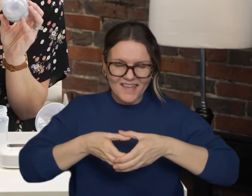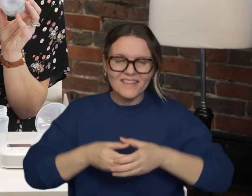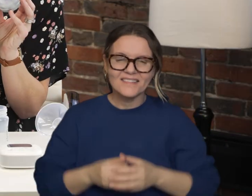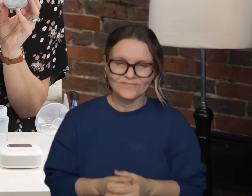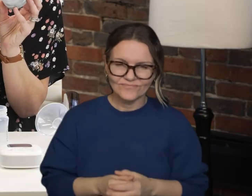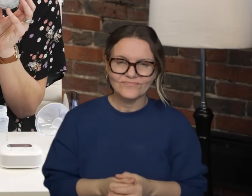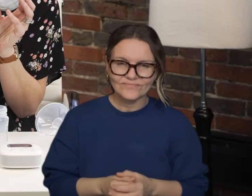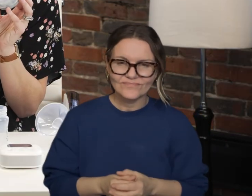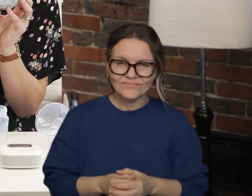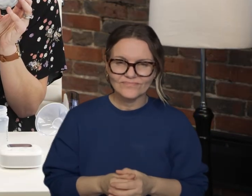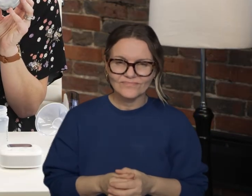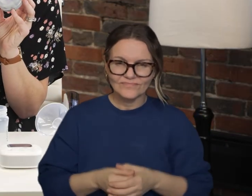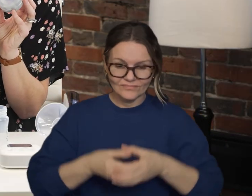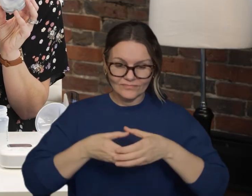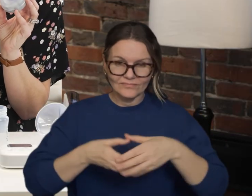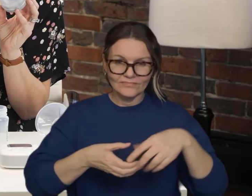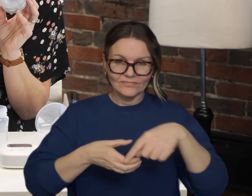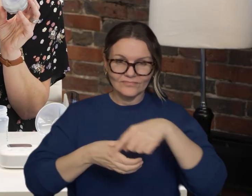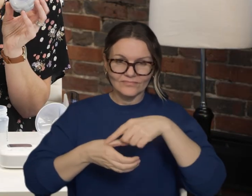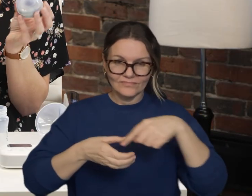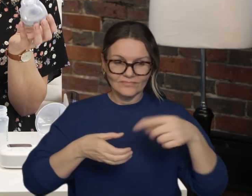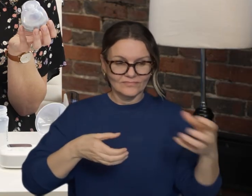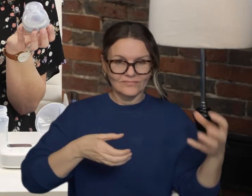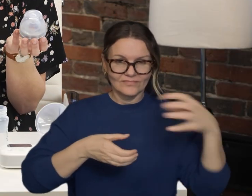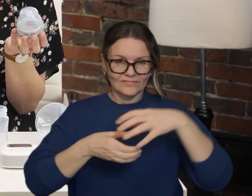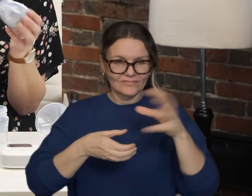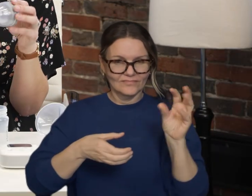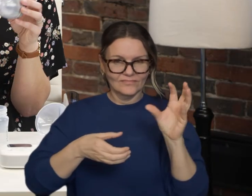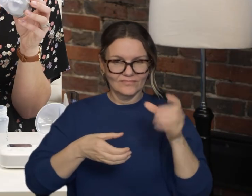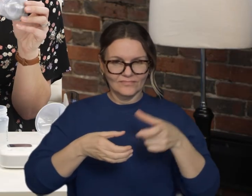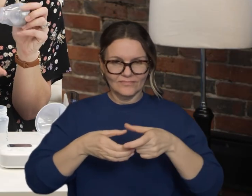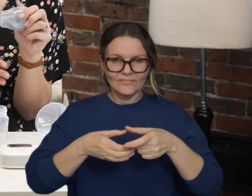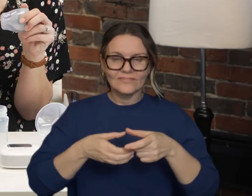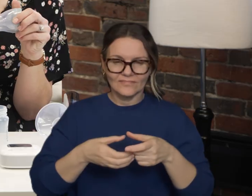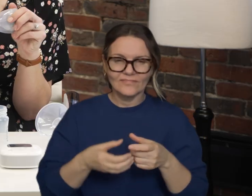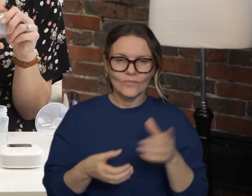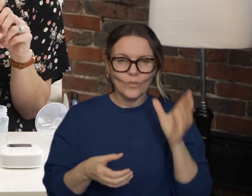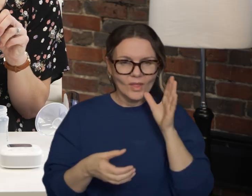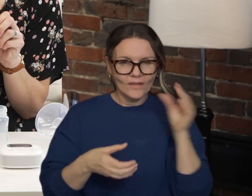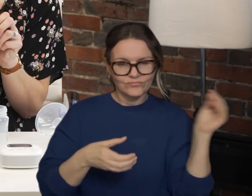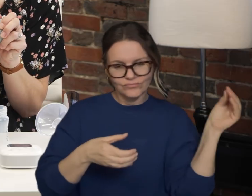you have a cap here so that the if there's milk in your bottle the nipple won't get dirty or leak